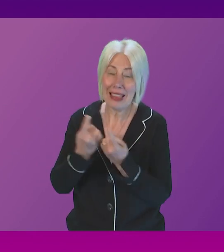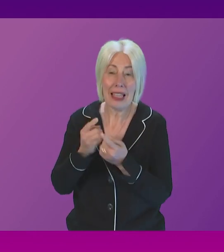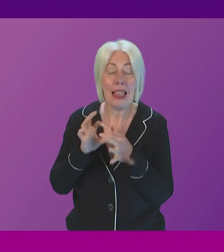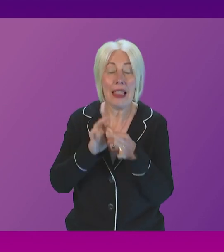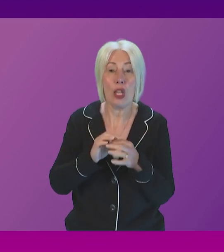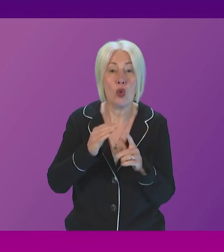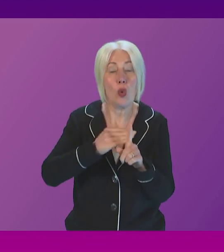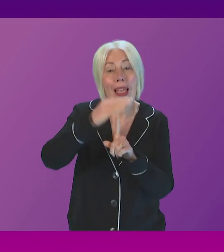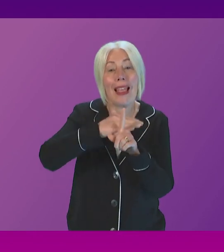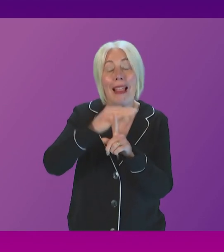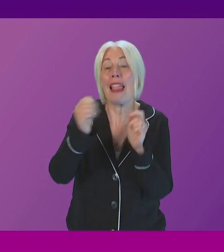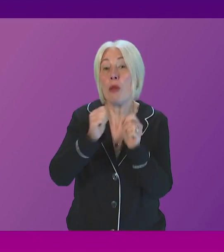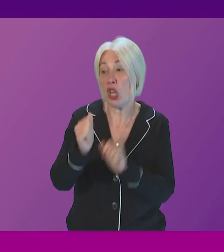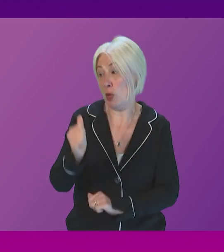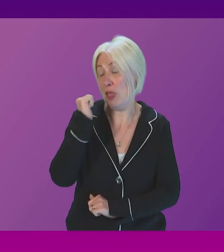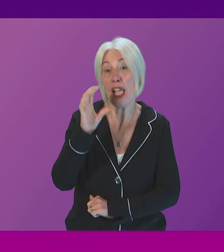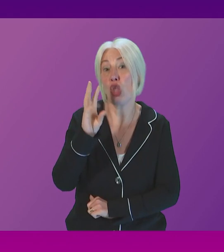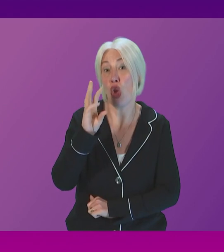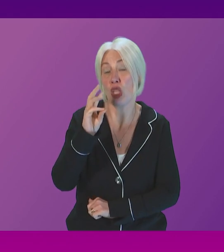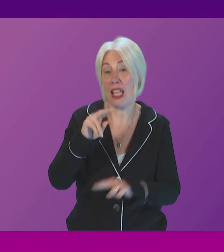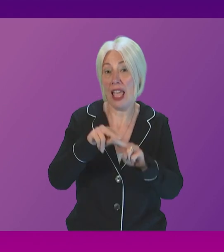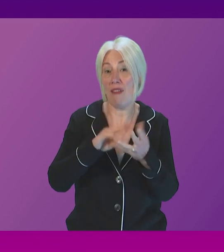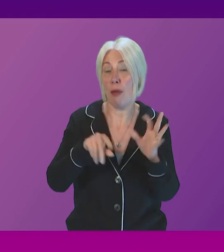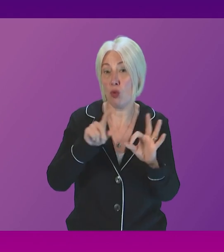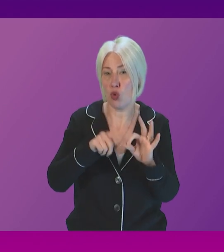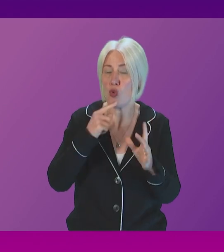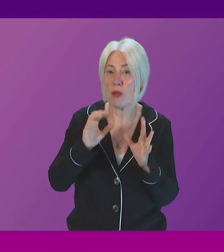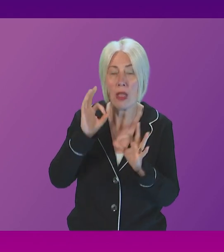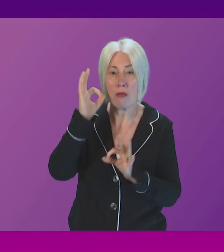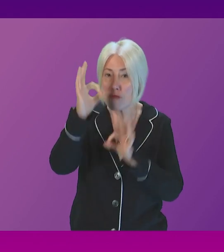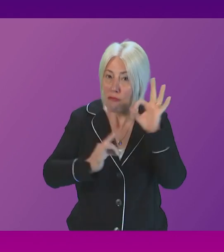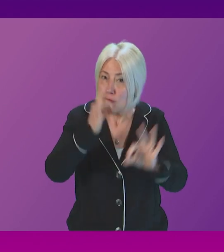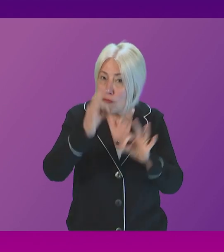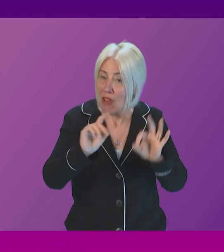change but, last Thursday, while questioning the First Minister,